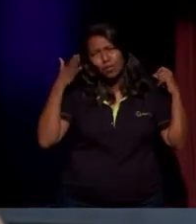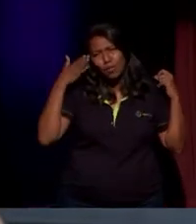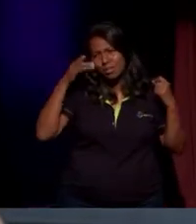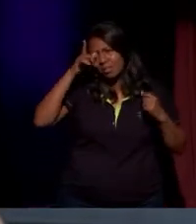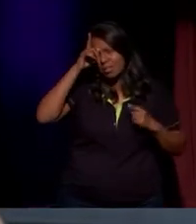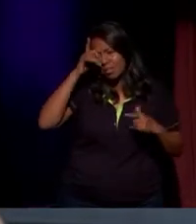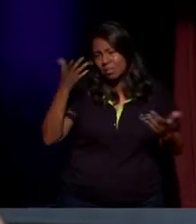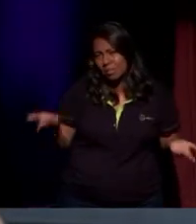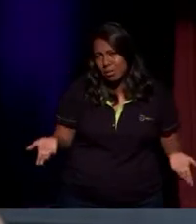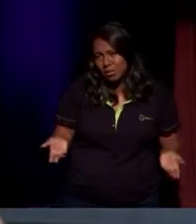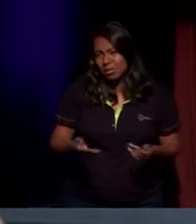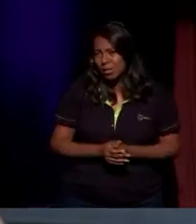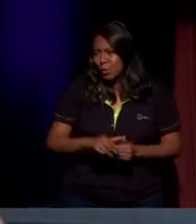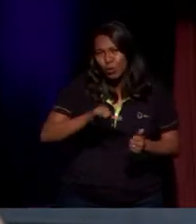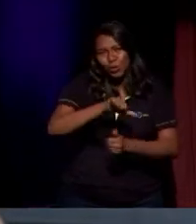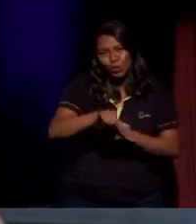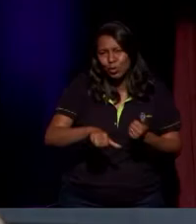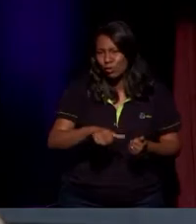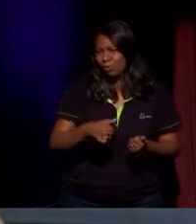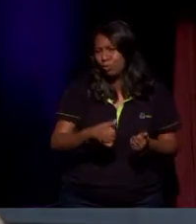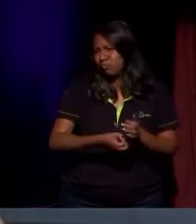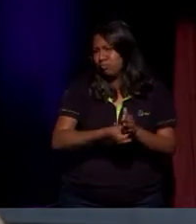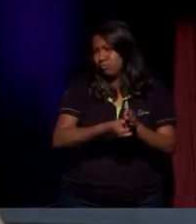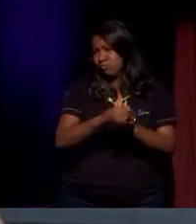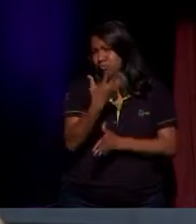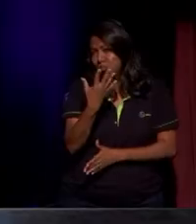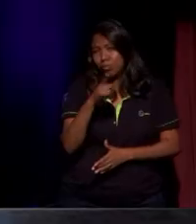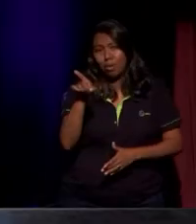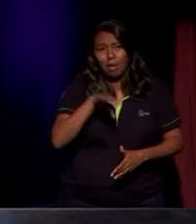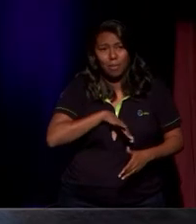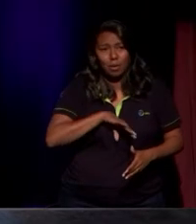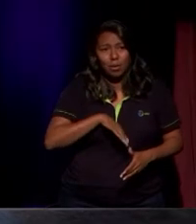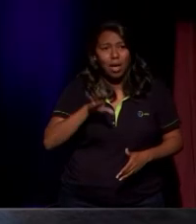which has already changed 50 times in Portugal, and we still continued with that Penal Code.